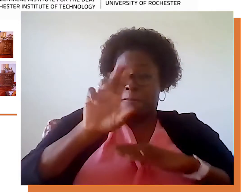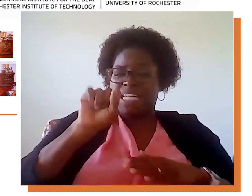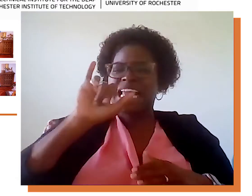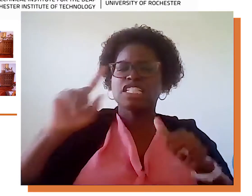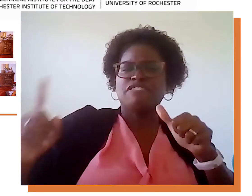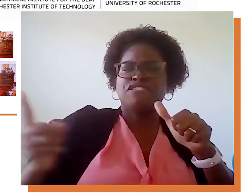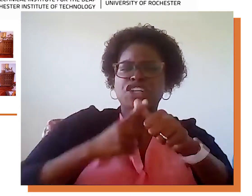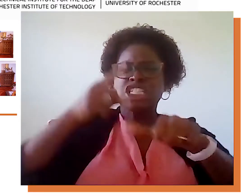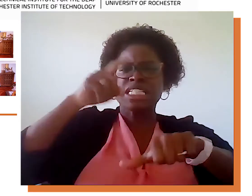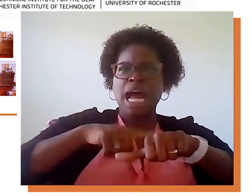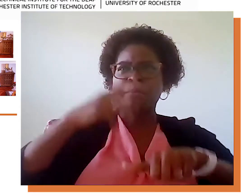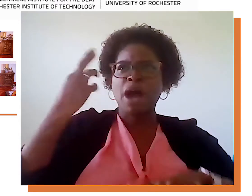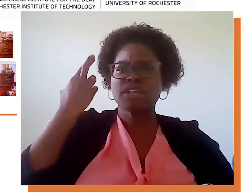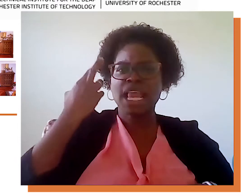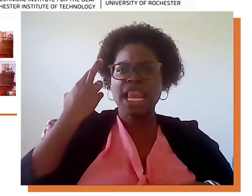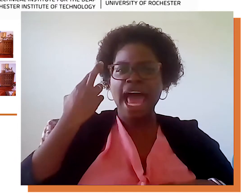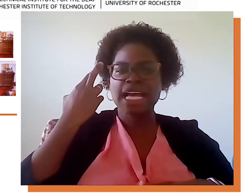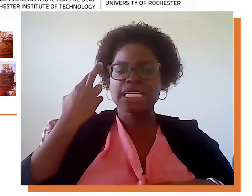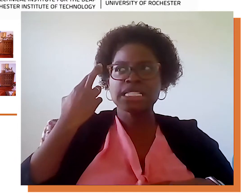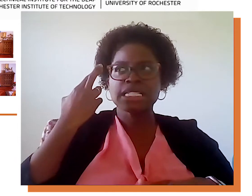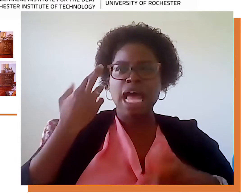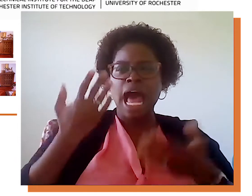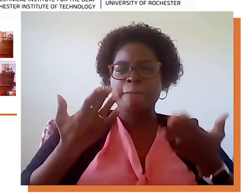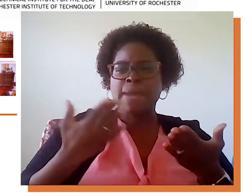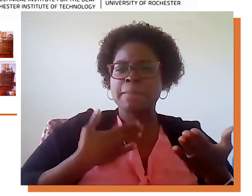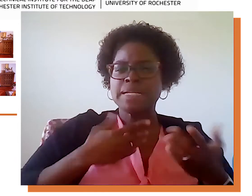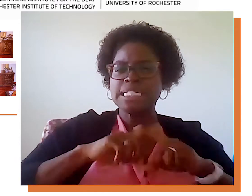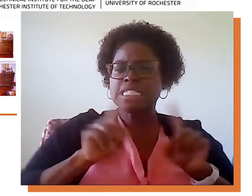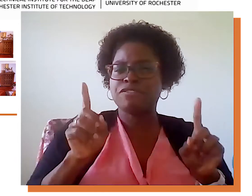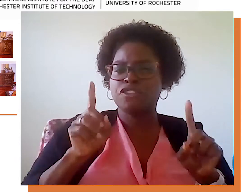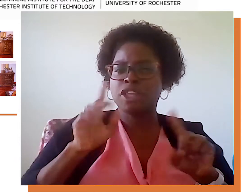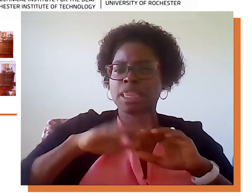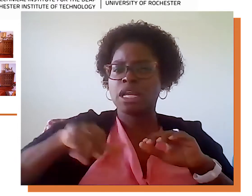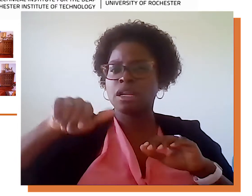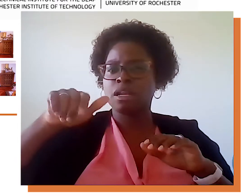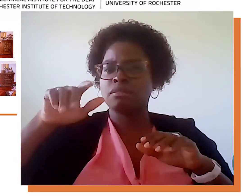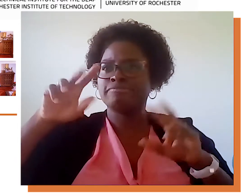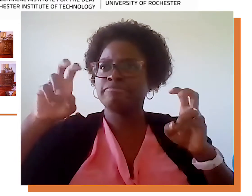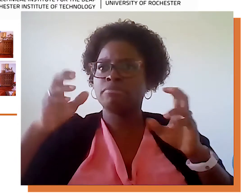But...that bus experience... when I got on the bus,